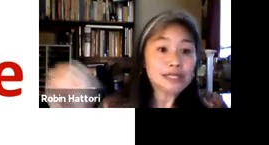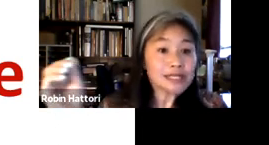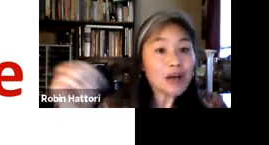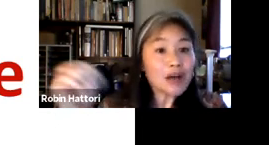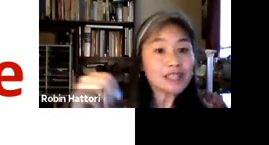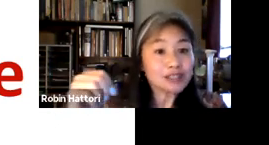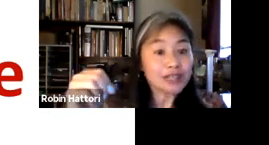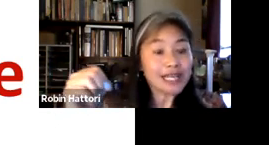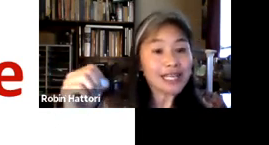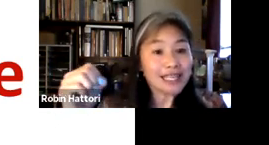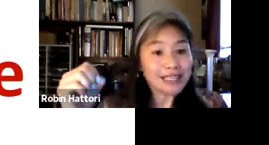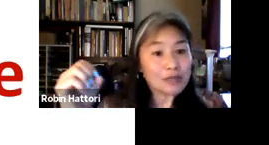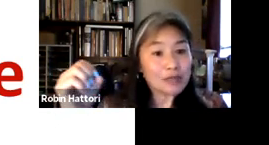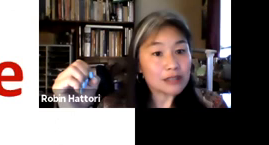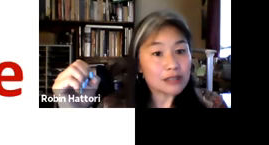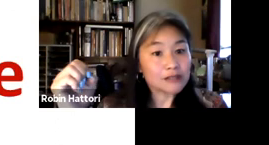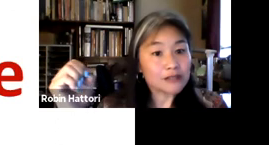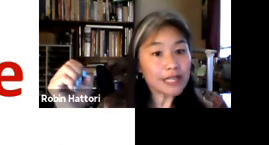mixed feelings for the Japanese Americans while they were living